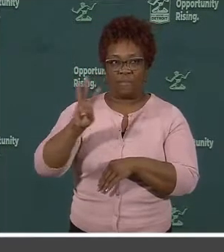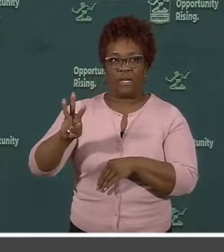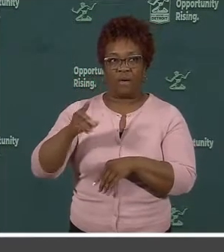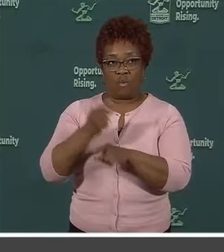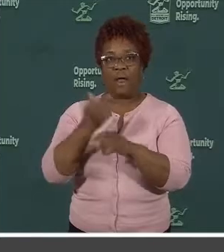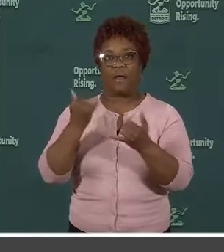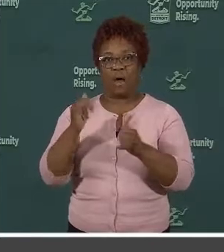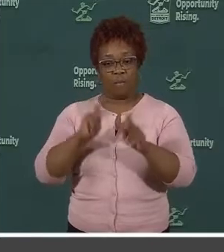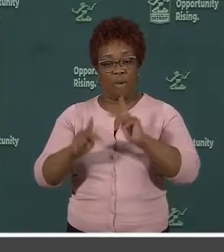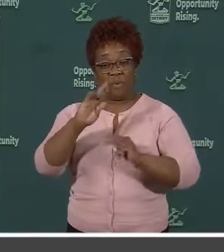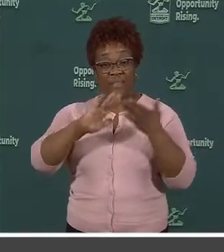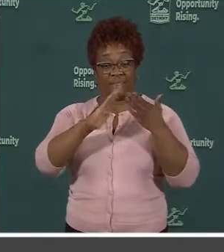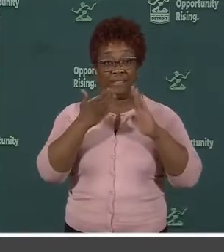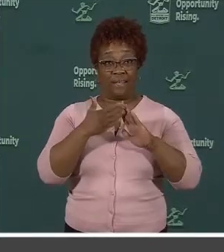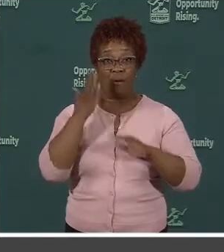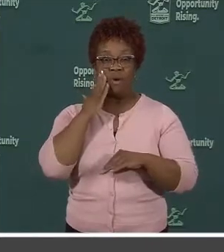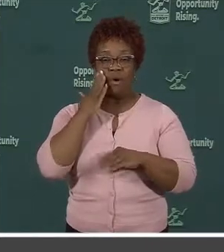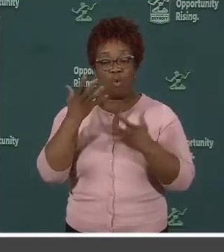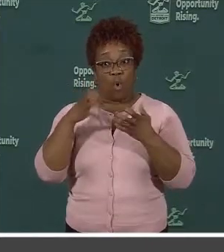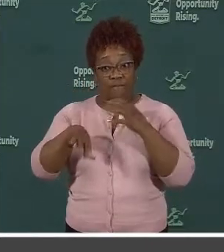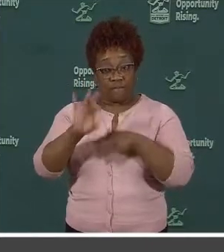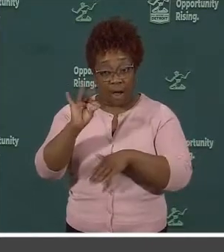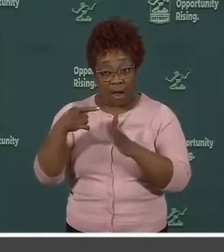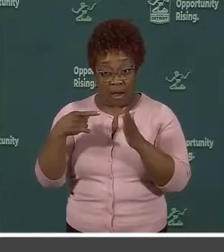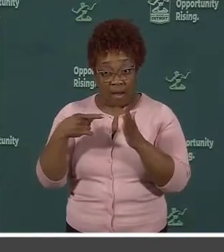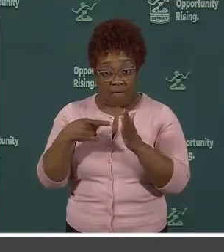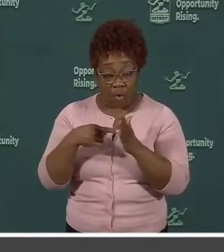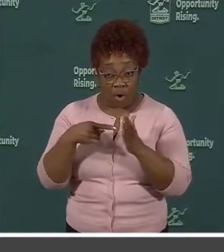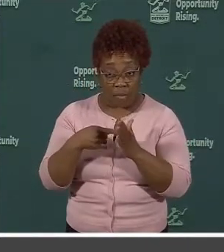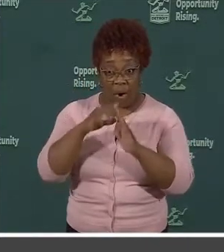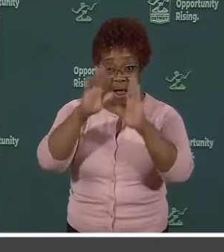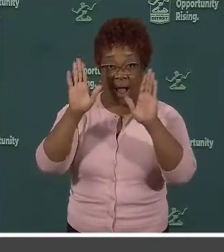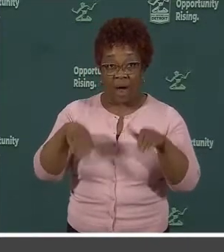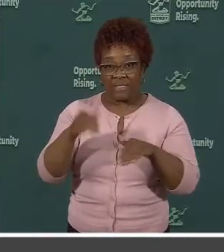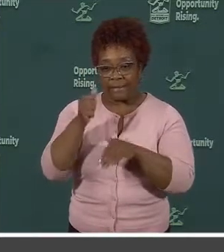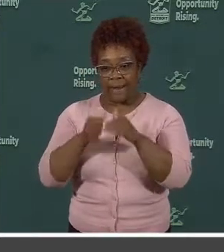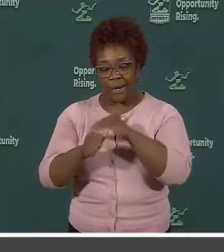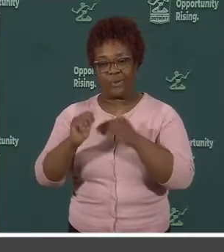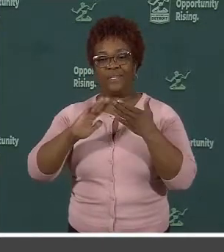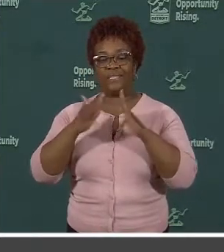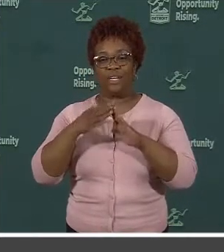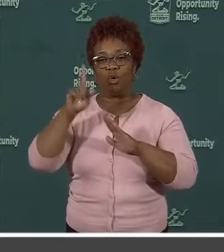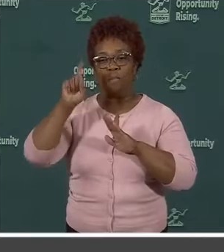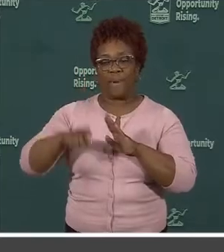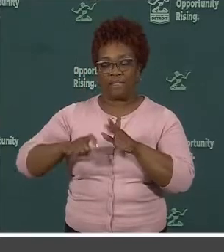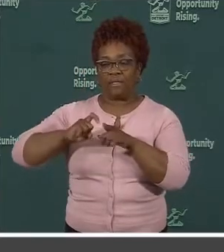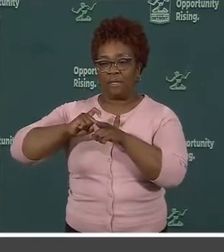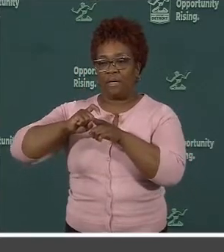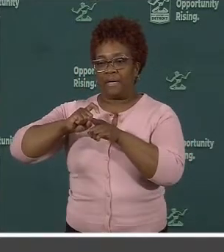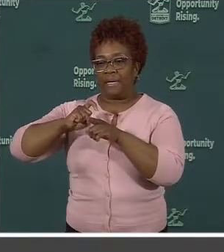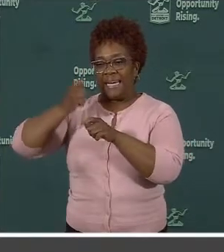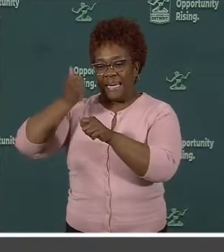WANT TO FIND AFFORDABLE HOUSING IT'S ALL OVER THE CITY YOU HAVE TO CALL EACH INDIVIDUAL APARTMENT MANAGER FIND OUT IF